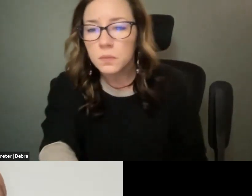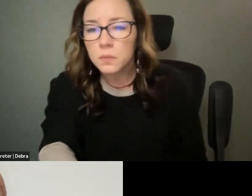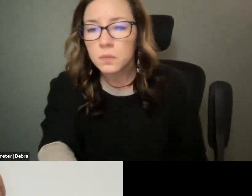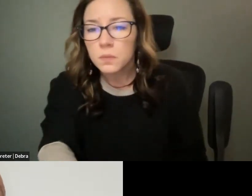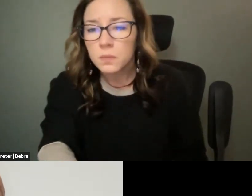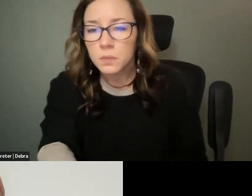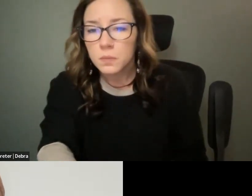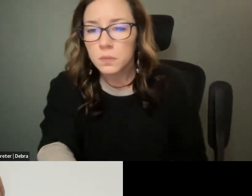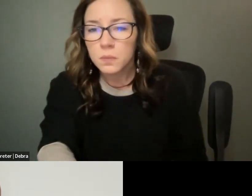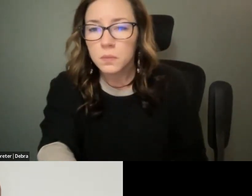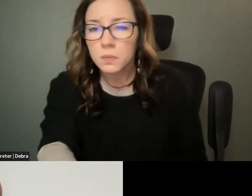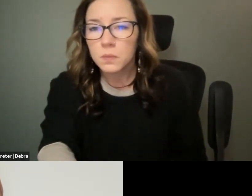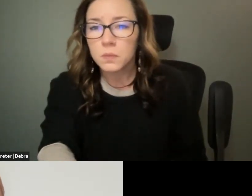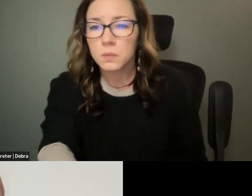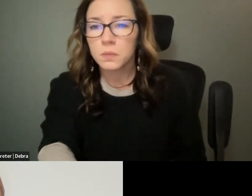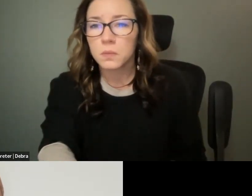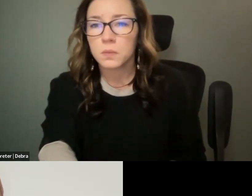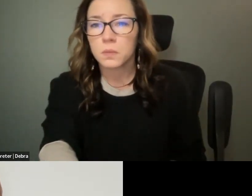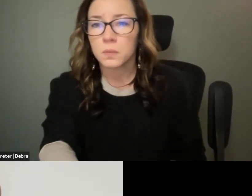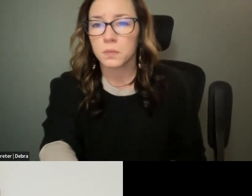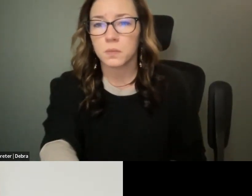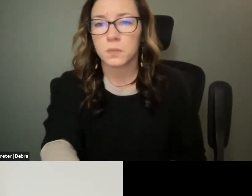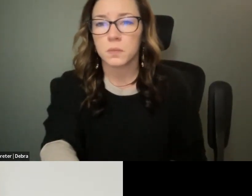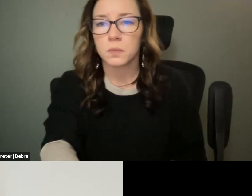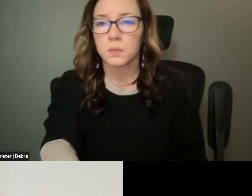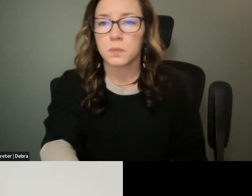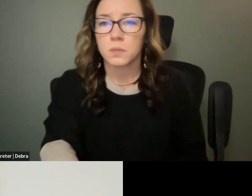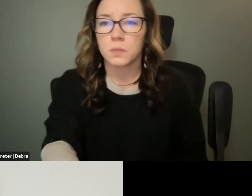all right okay we have